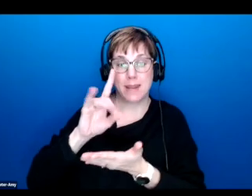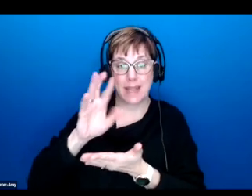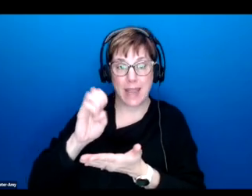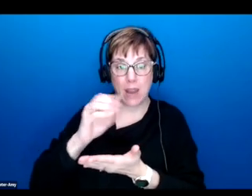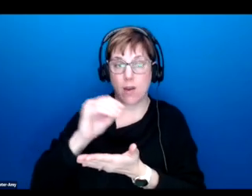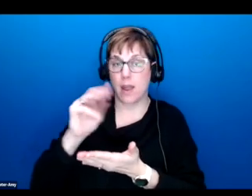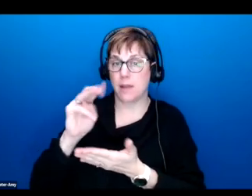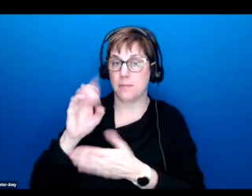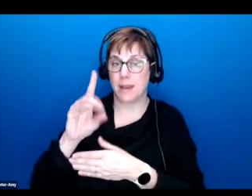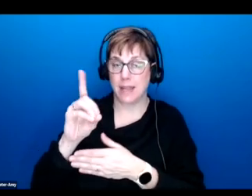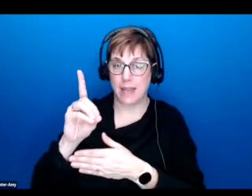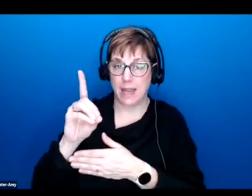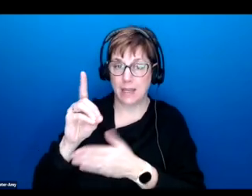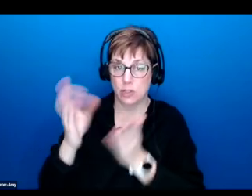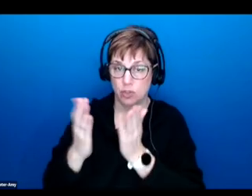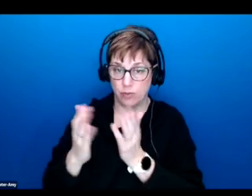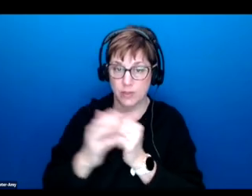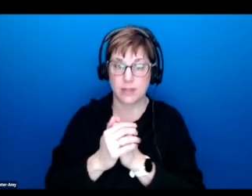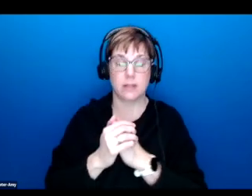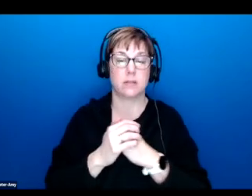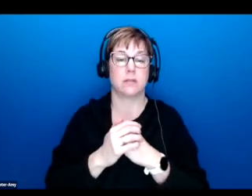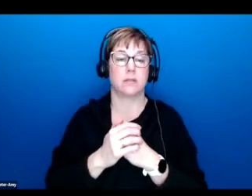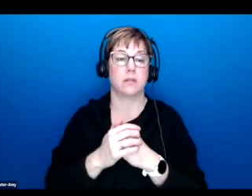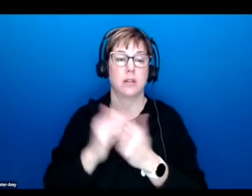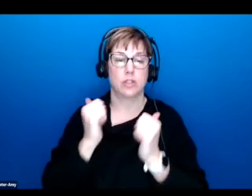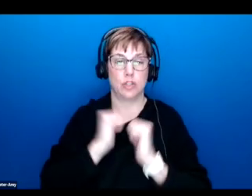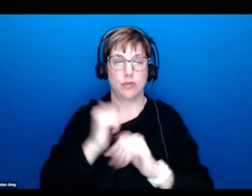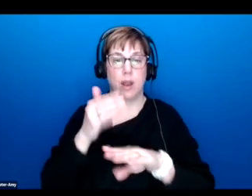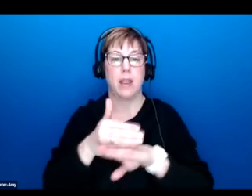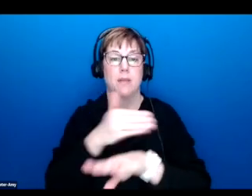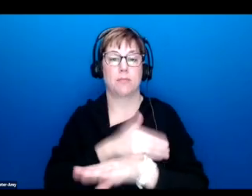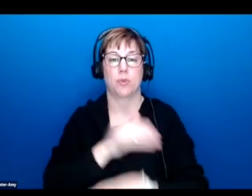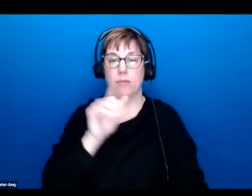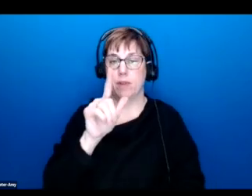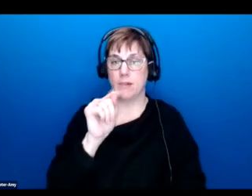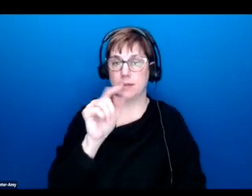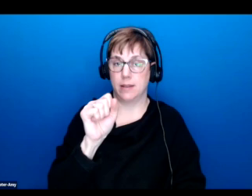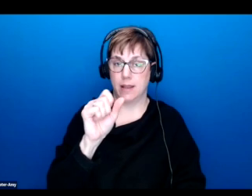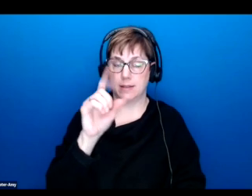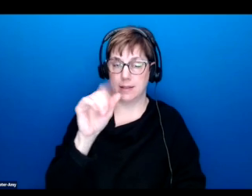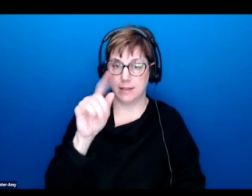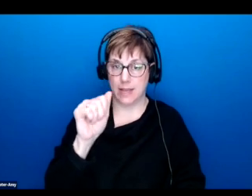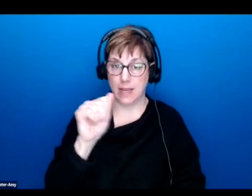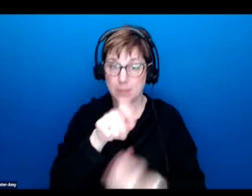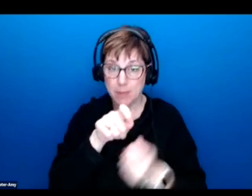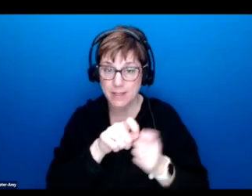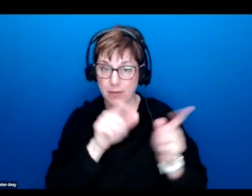on efforts to improve LTSS data. Specifically, as Laurin mentioned,